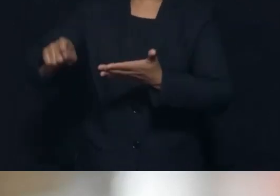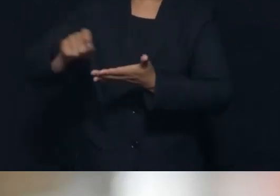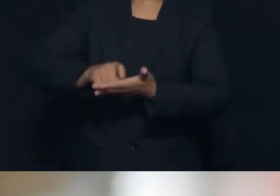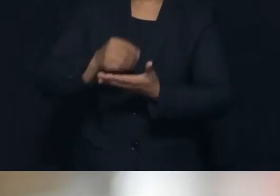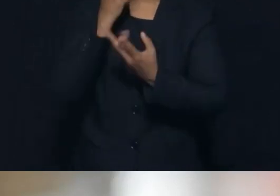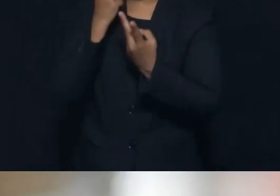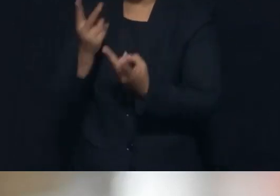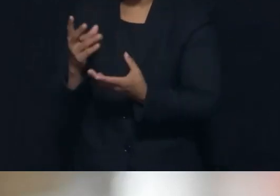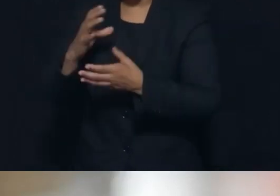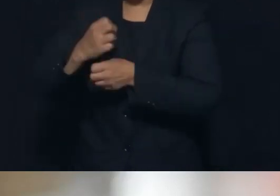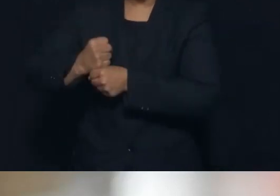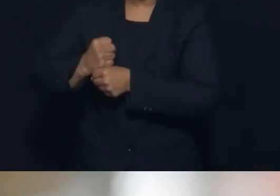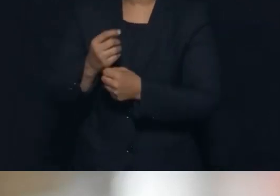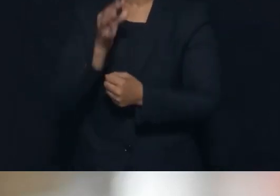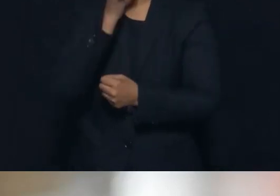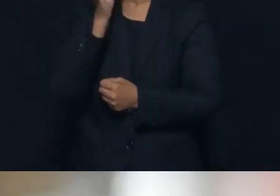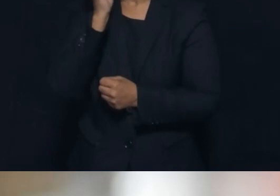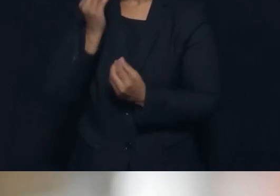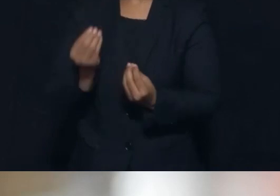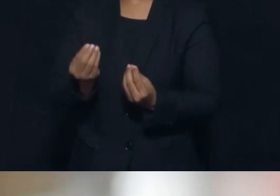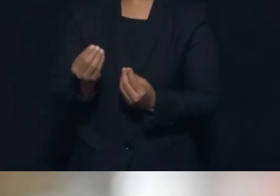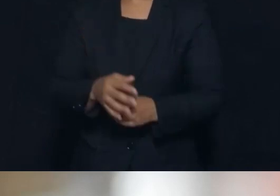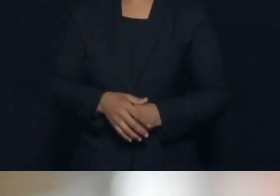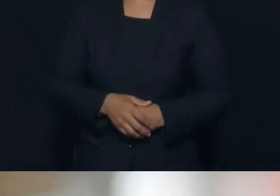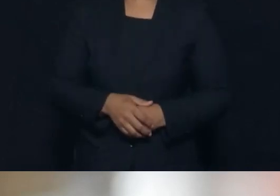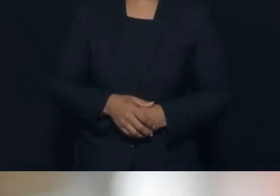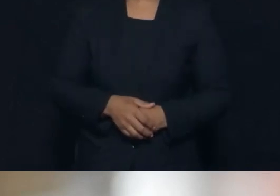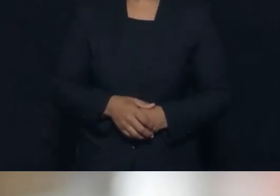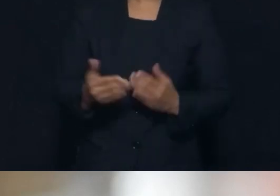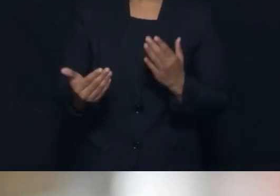on universal design. We are looking forward for clear instructions on how the EU funds can be used.